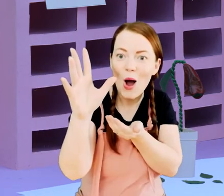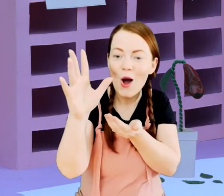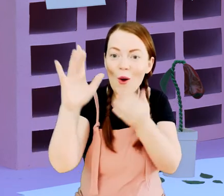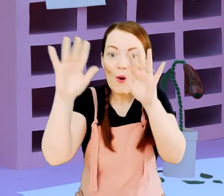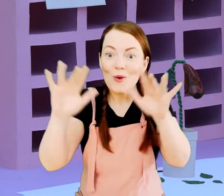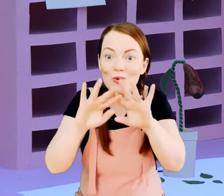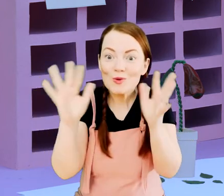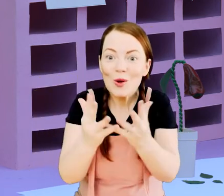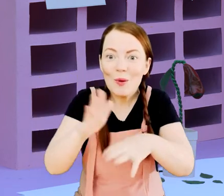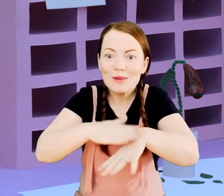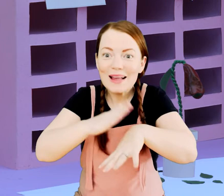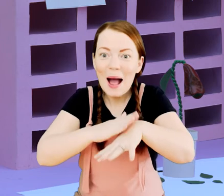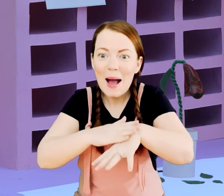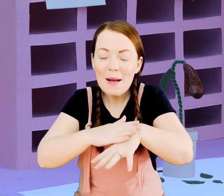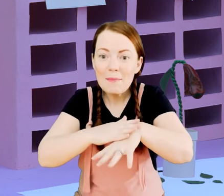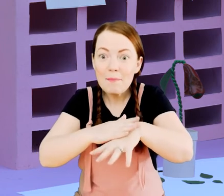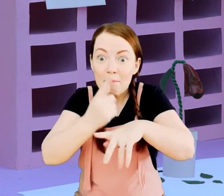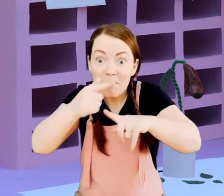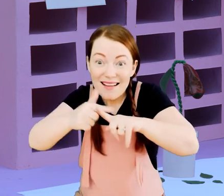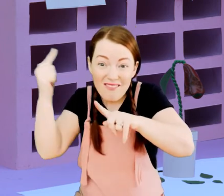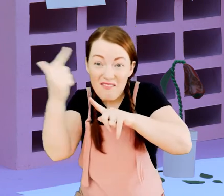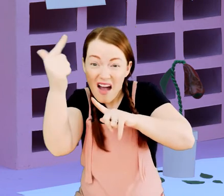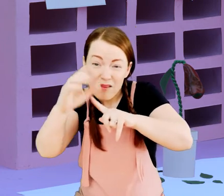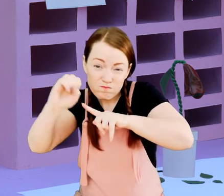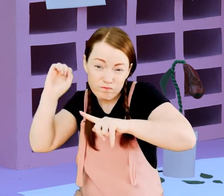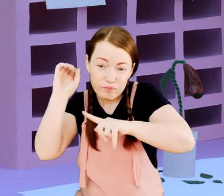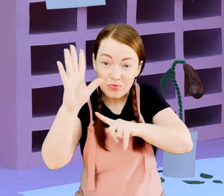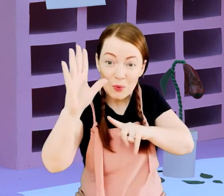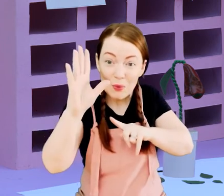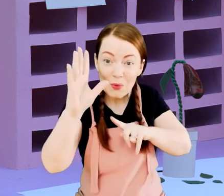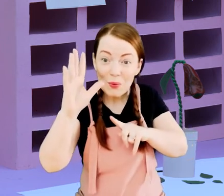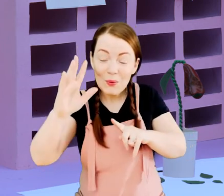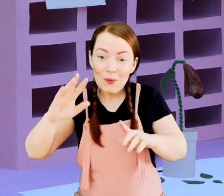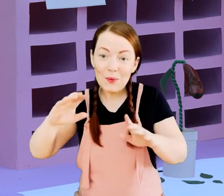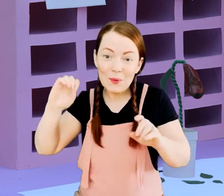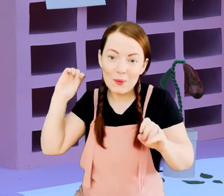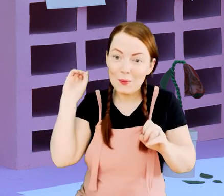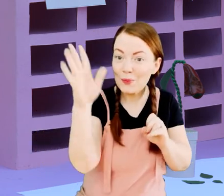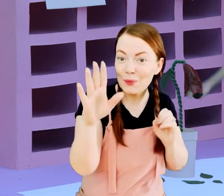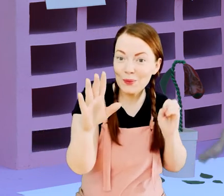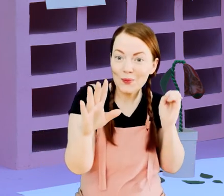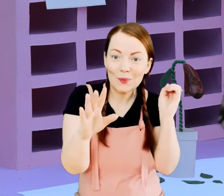Snowball time! How far can you throw a snowball? Whoooooshhh!